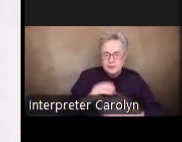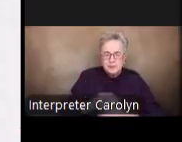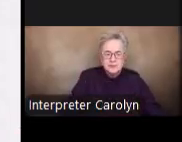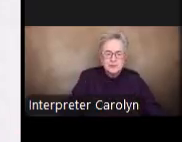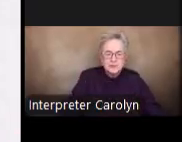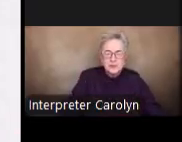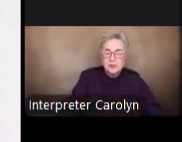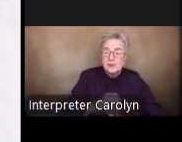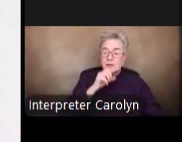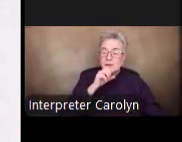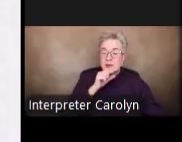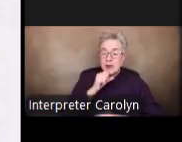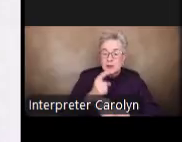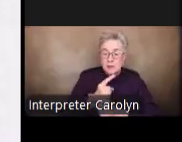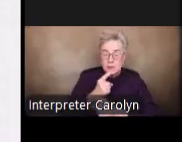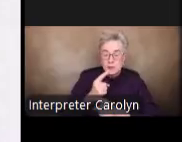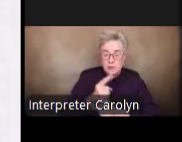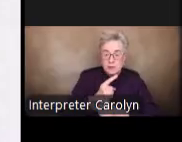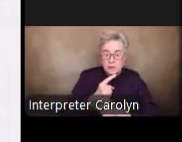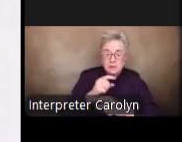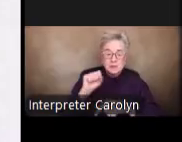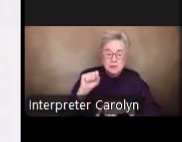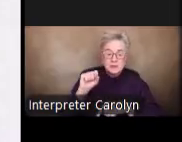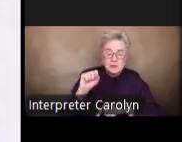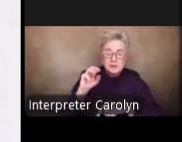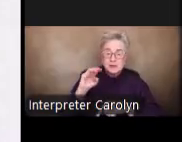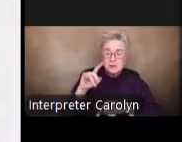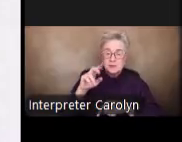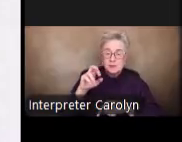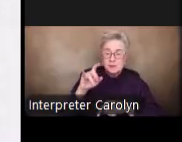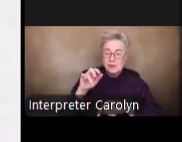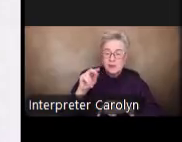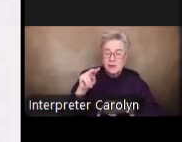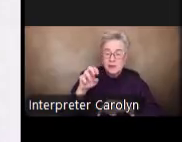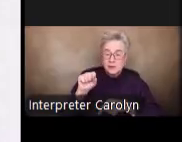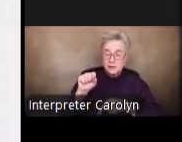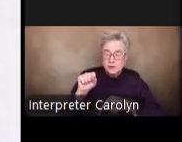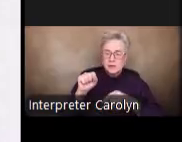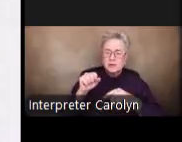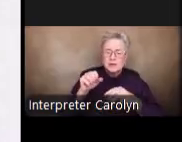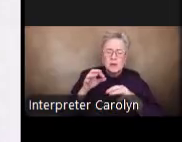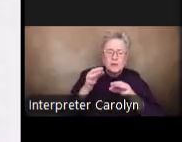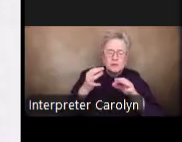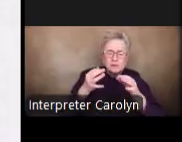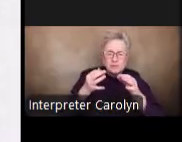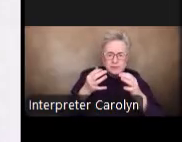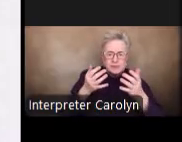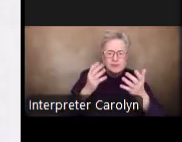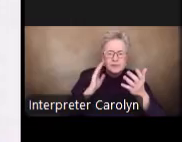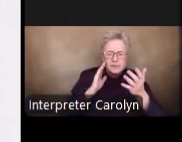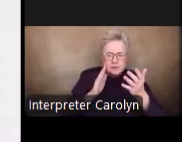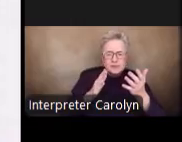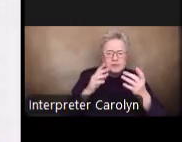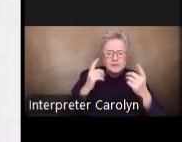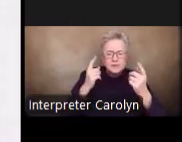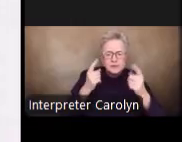age appropriate simplifications. So those temporary, temporary construction shortcuts are expected. So for spoken